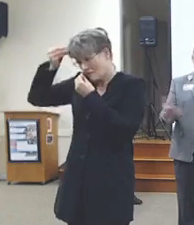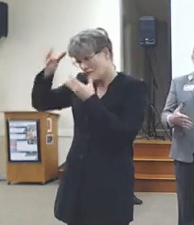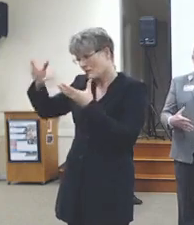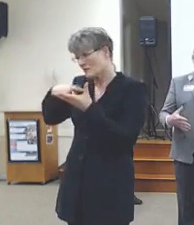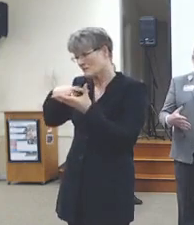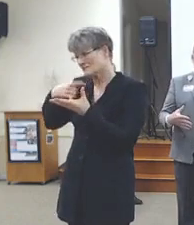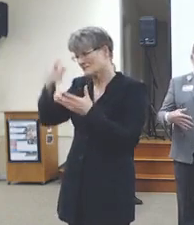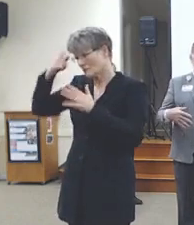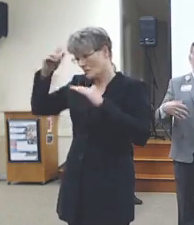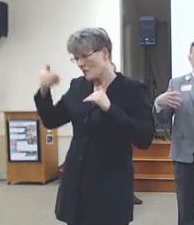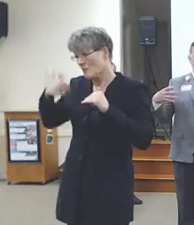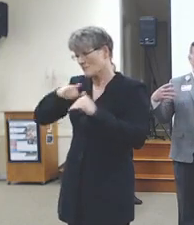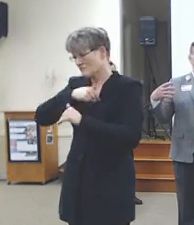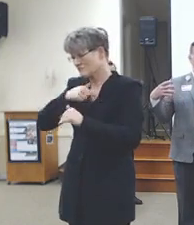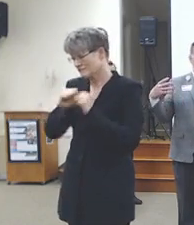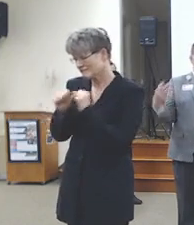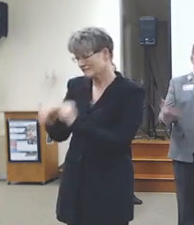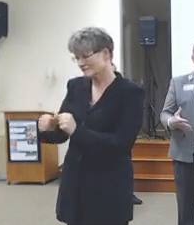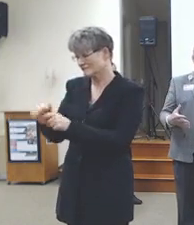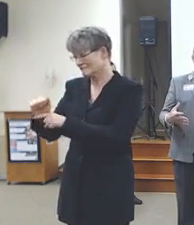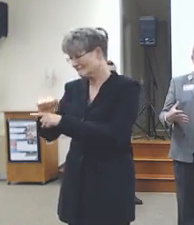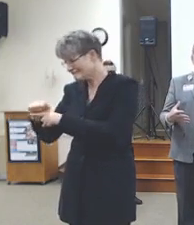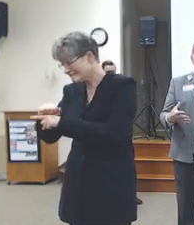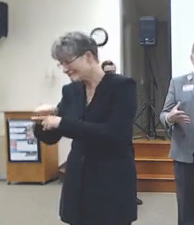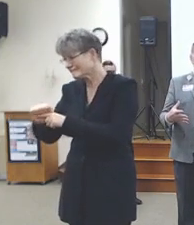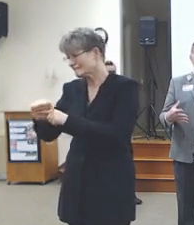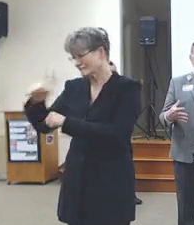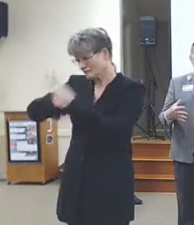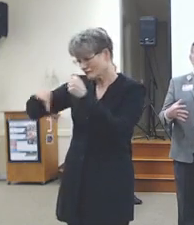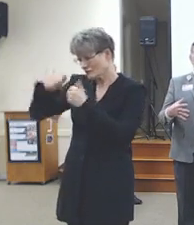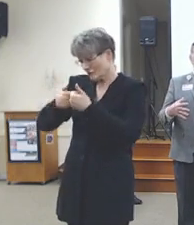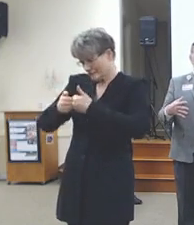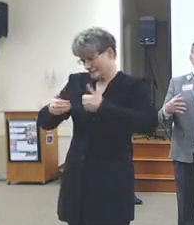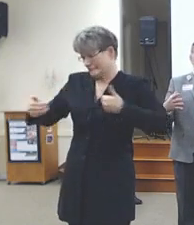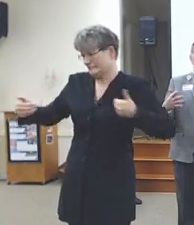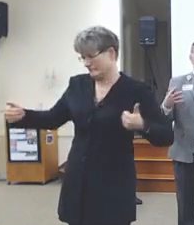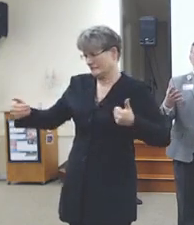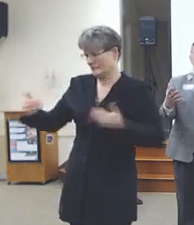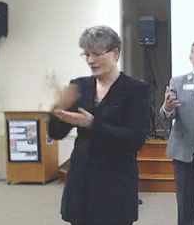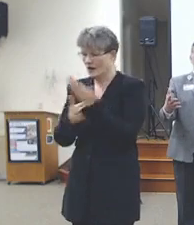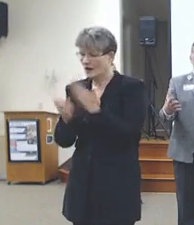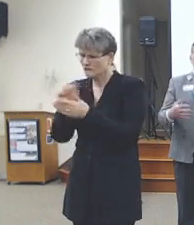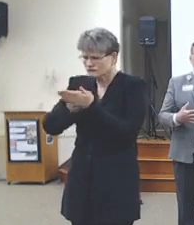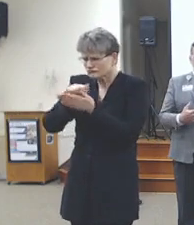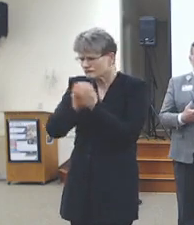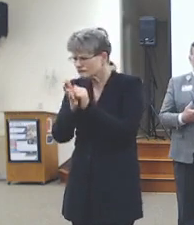our hands well, if we're cautious during this time period, it shouldn't impact us